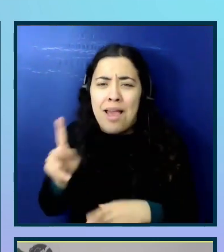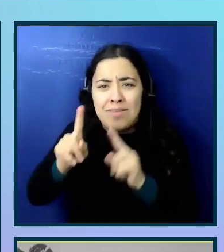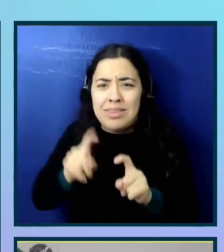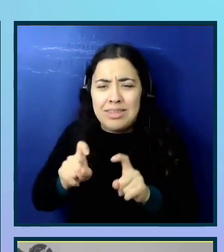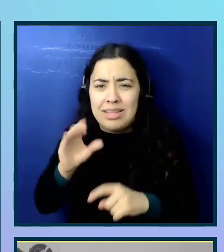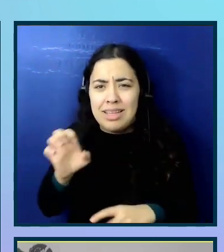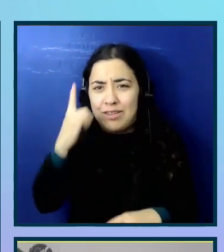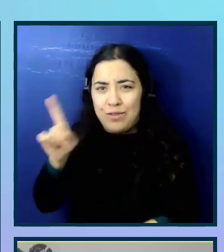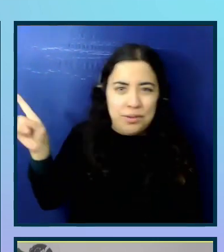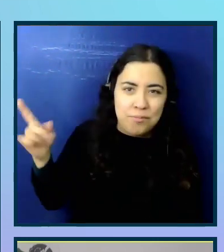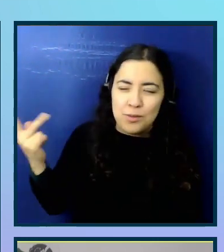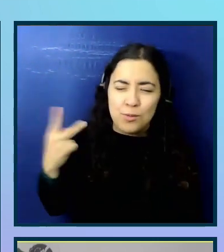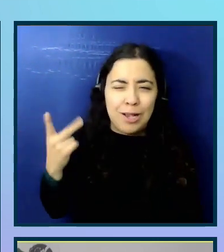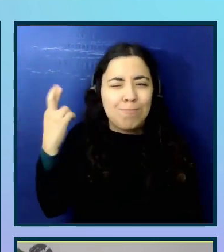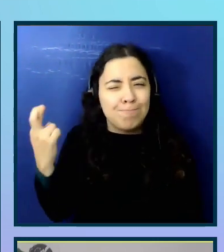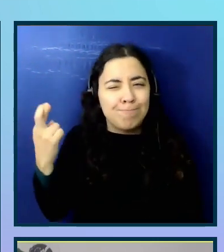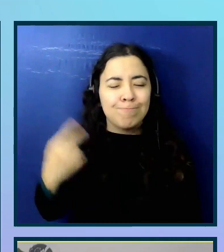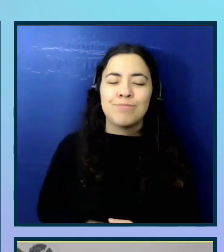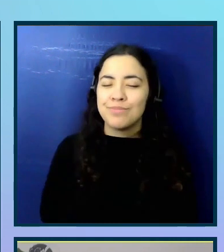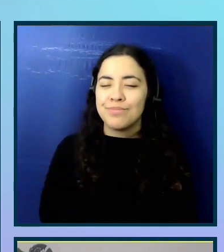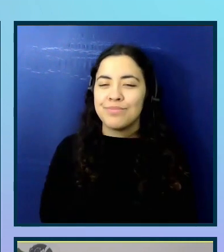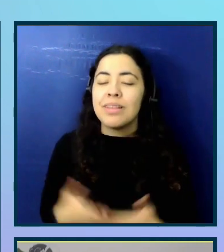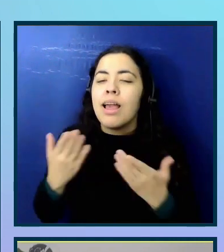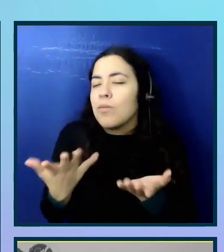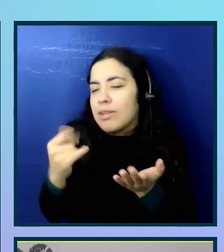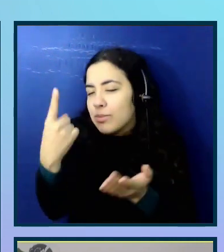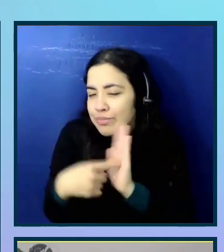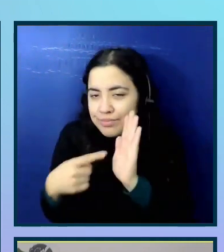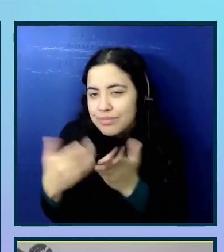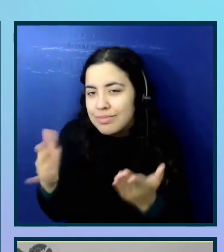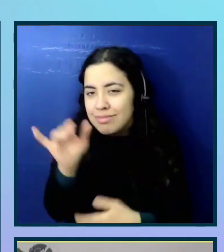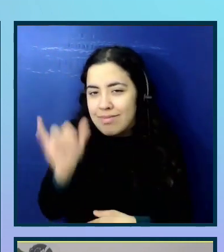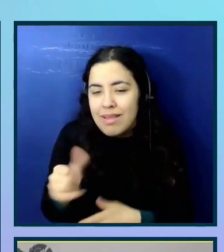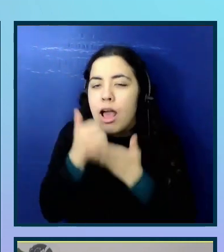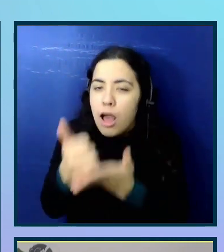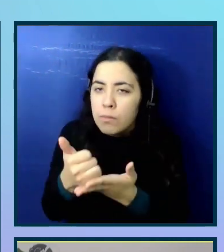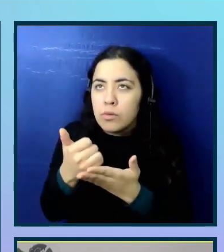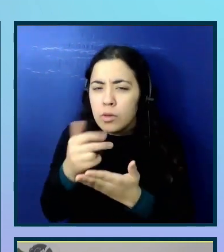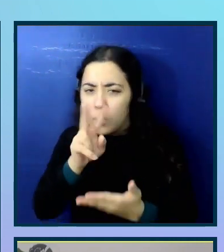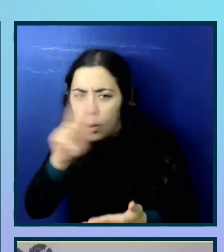so we are really good friends. Such things like that can help you document accessibility as well.